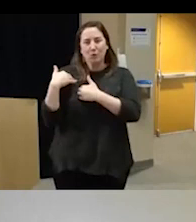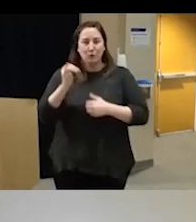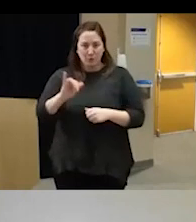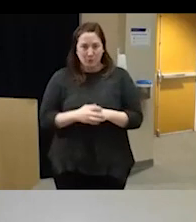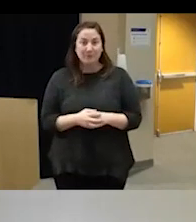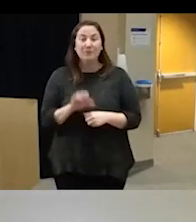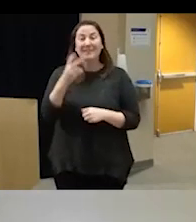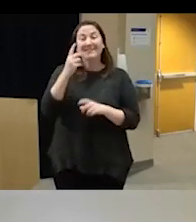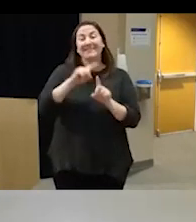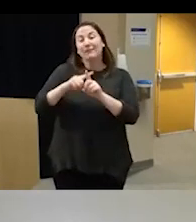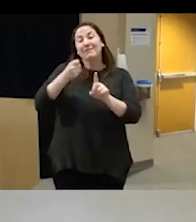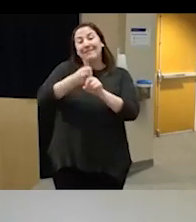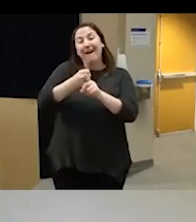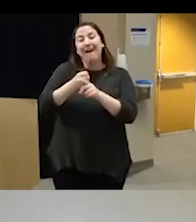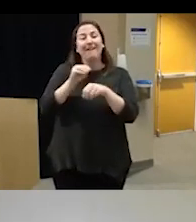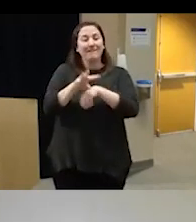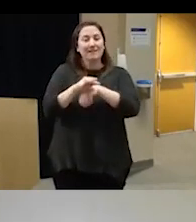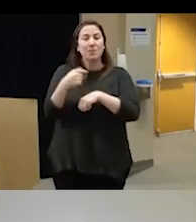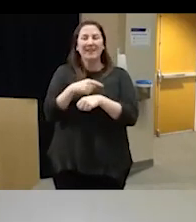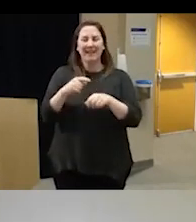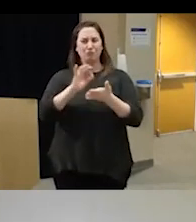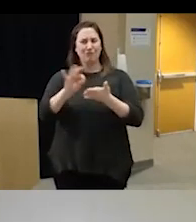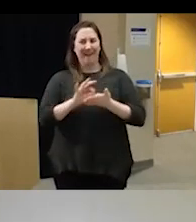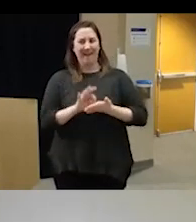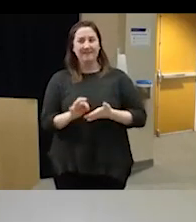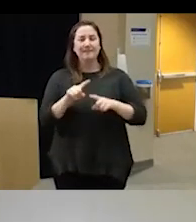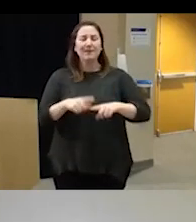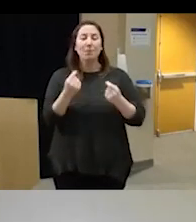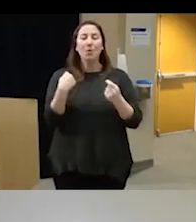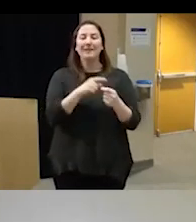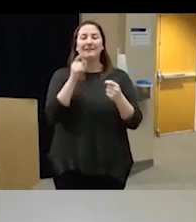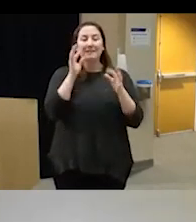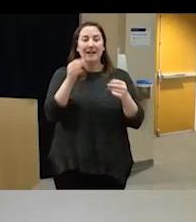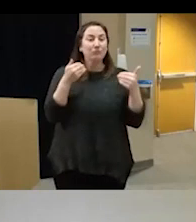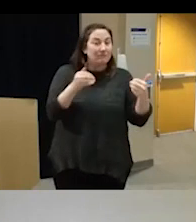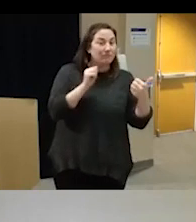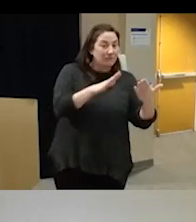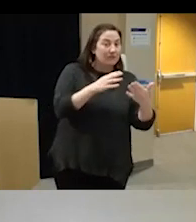we can rate based on what we choose to treat and their effects on both